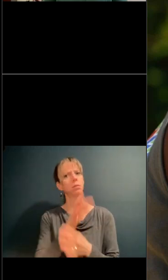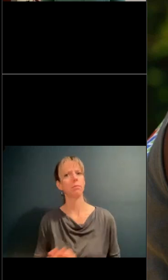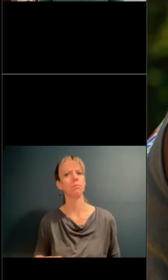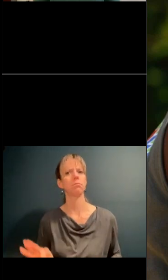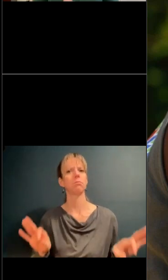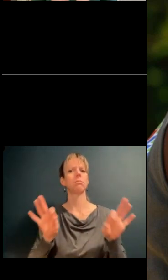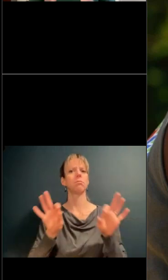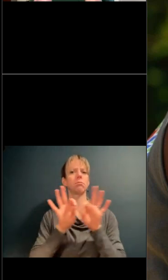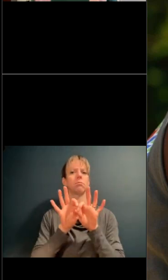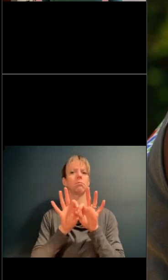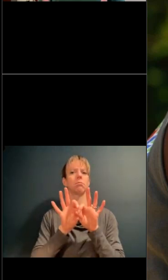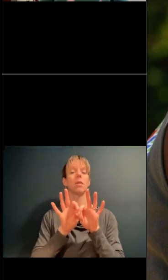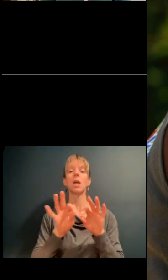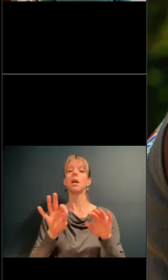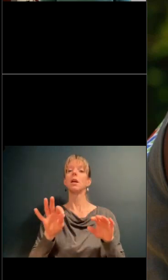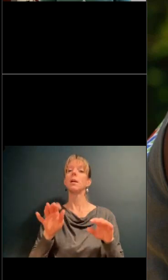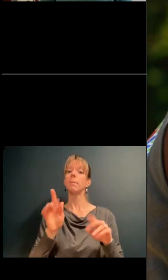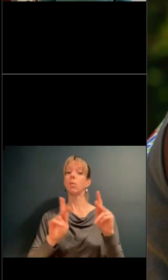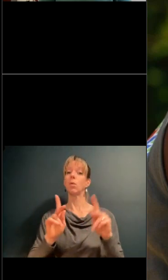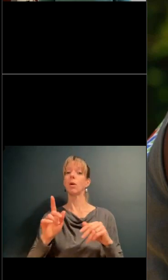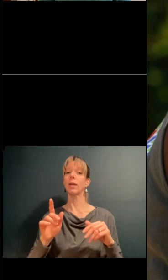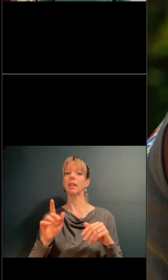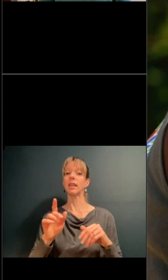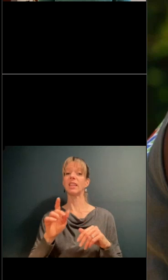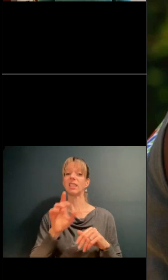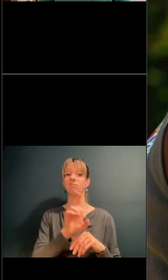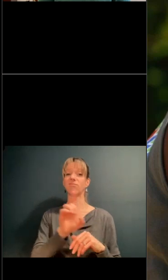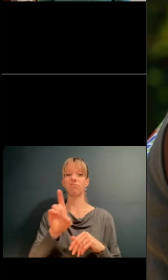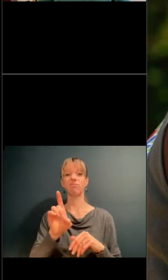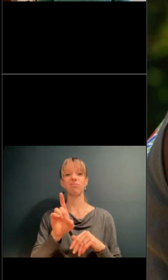developmental disabilities are going to need support to be part of the life of their community.